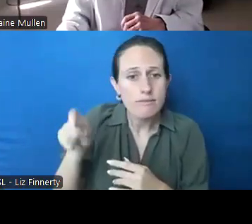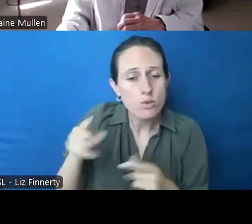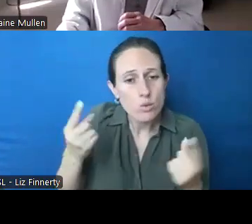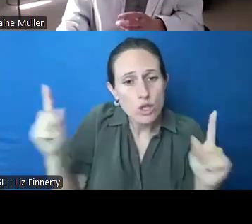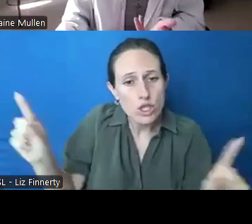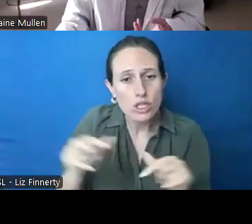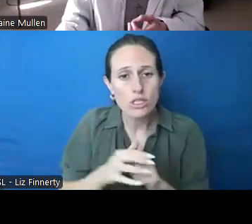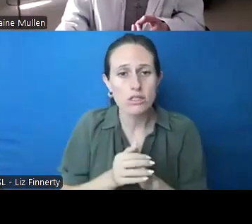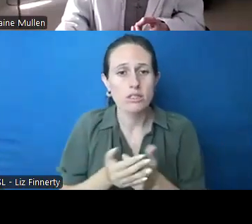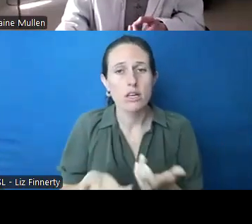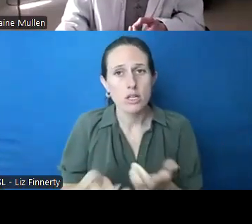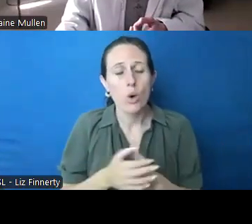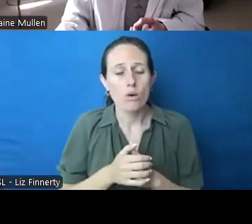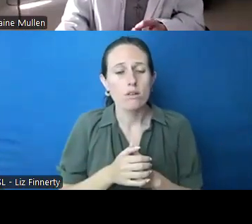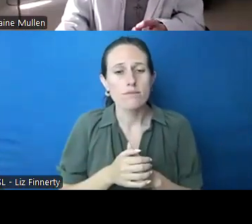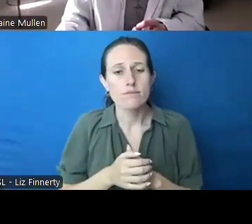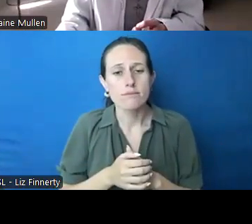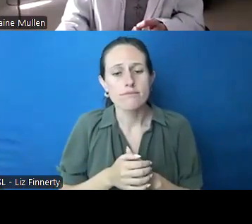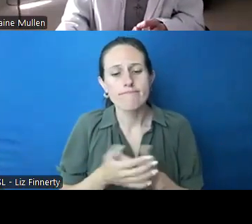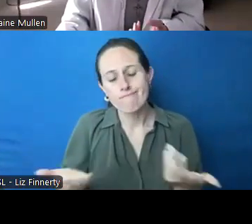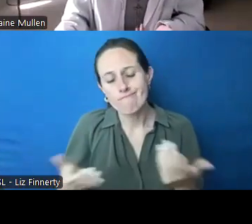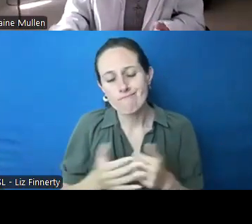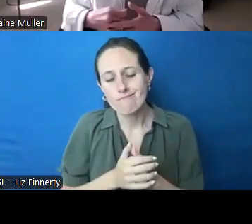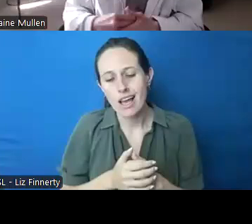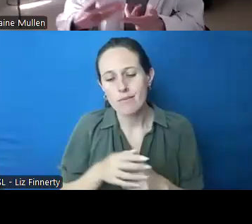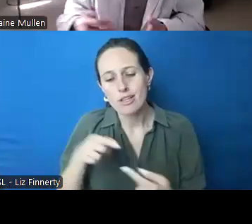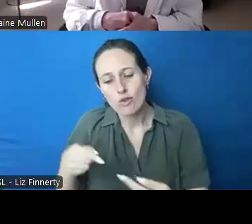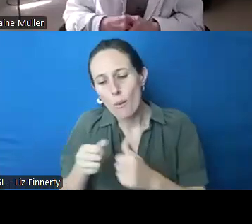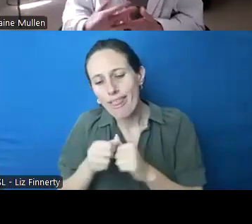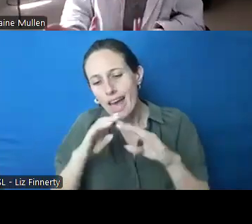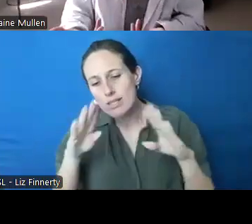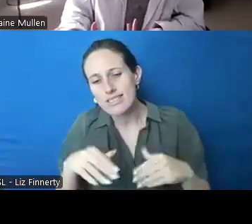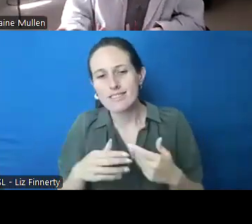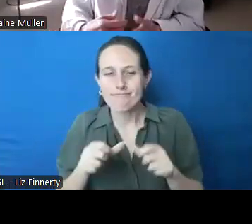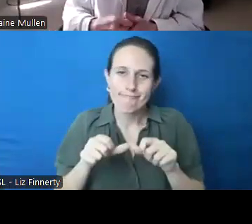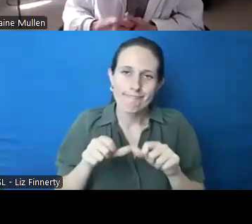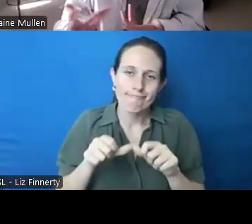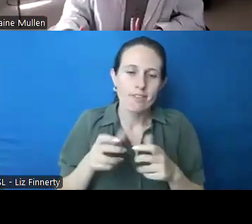It's been an ongoing thing. I'm not fight but mandated them.